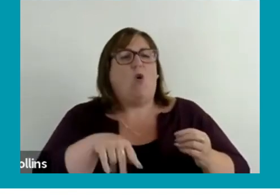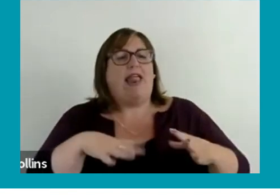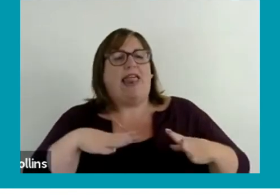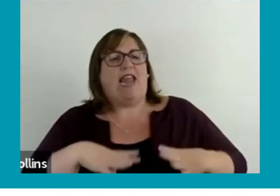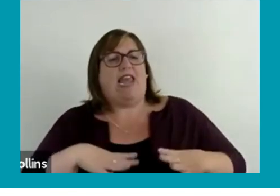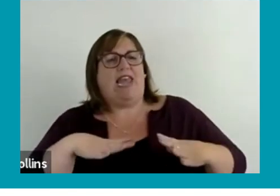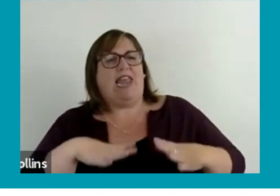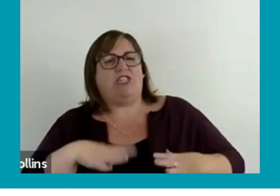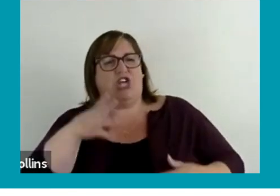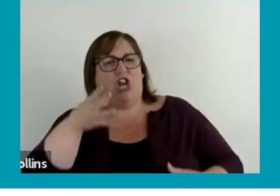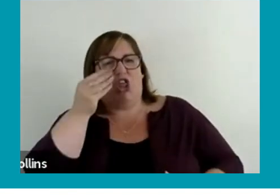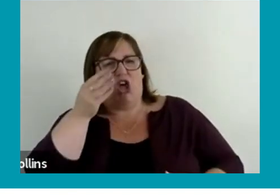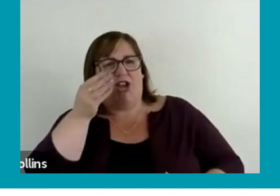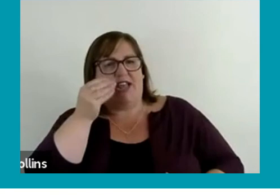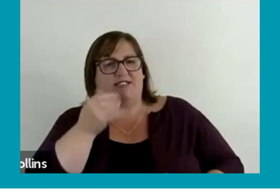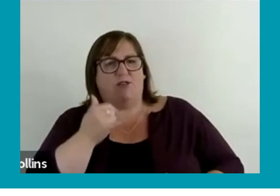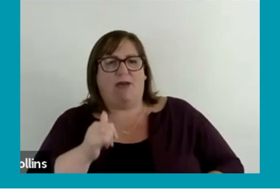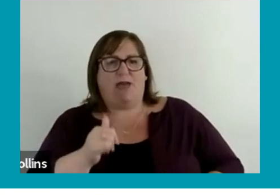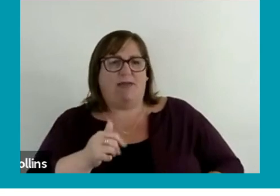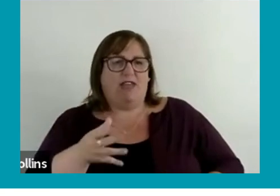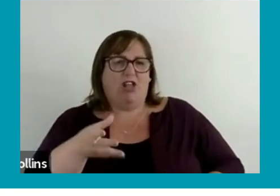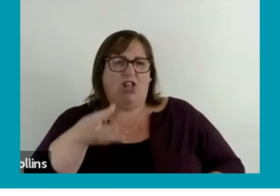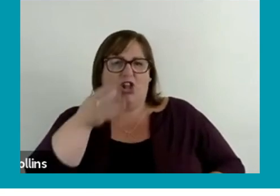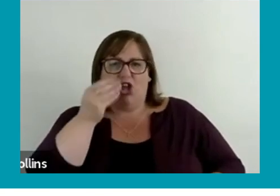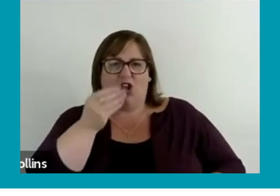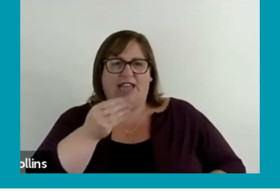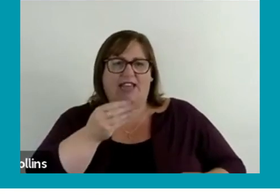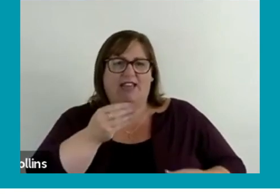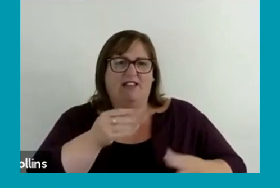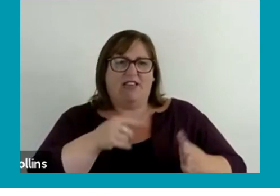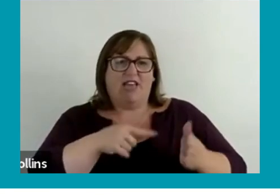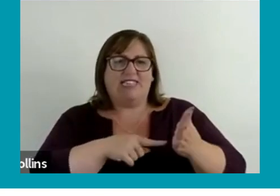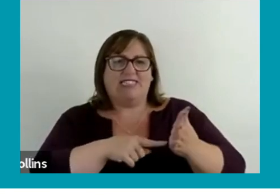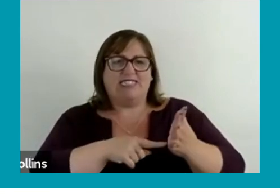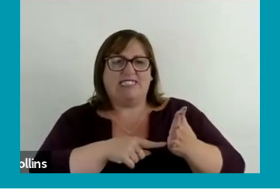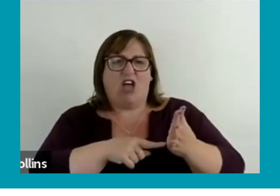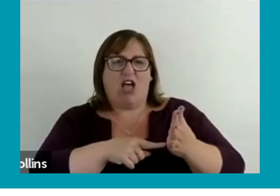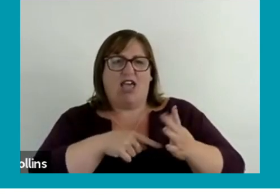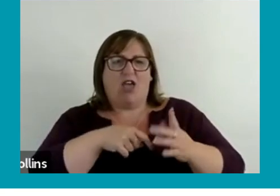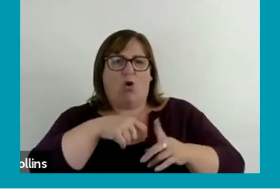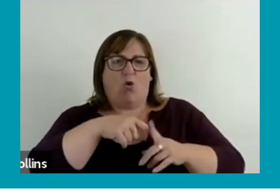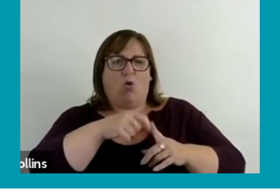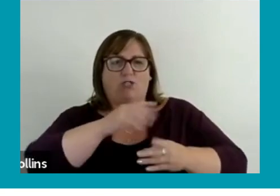to train dogs or learning taekwondo or learning something that's unrelated to your work but we